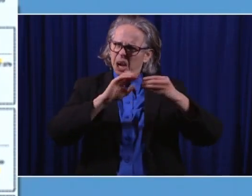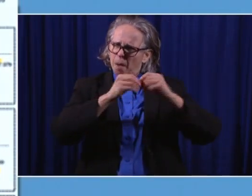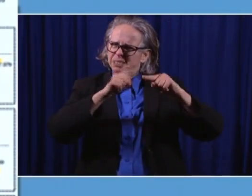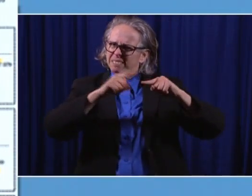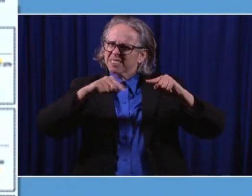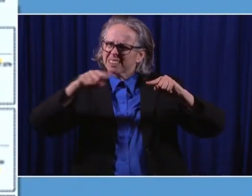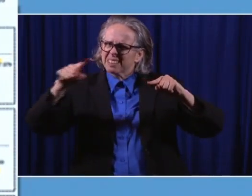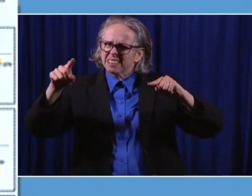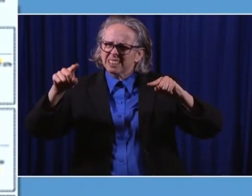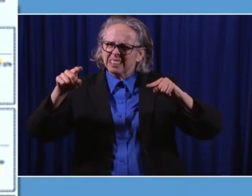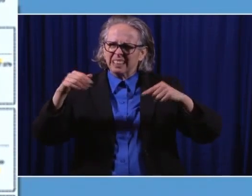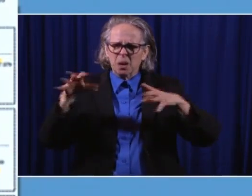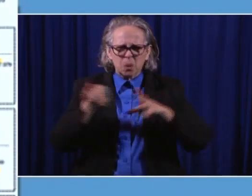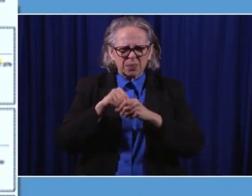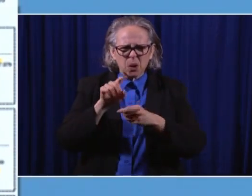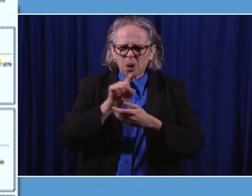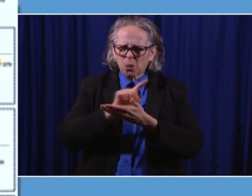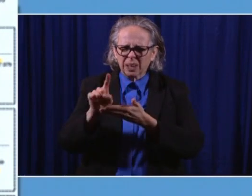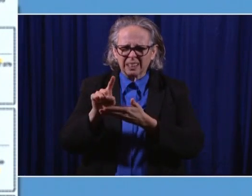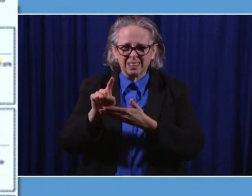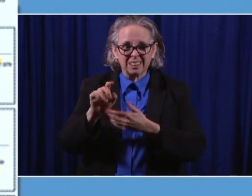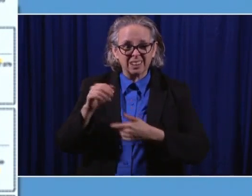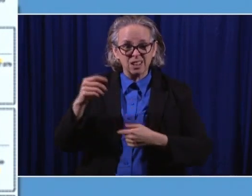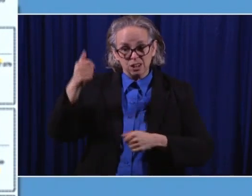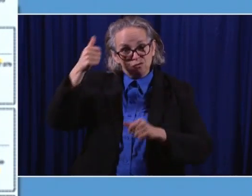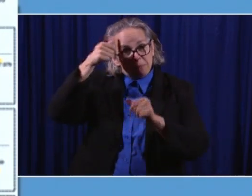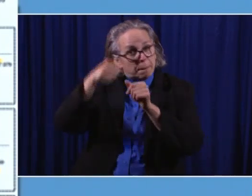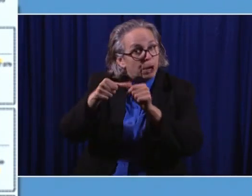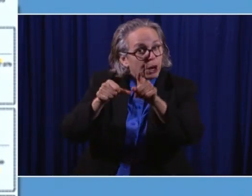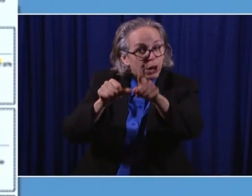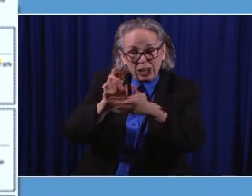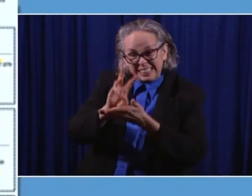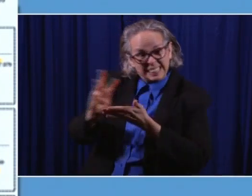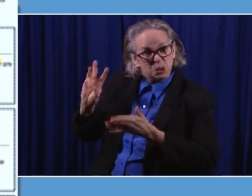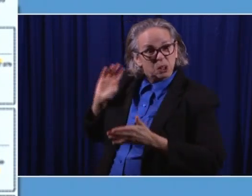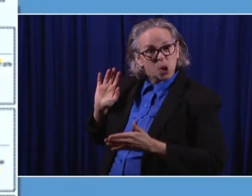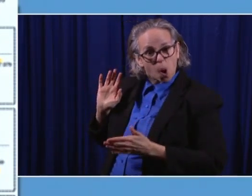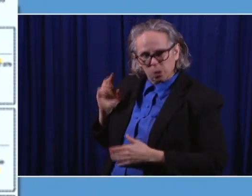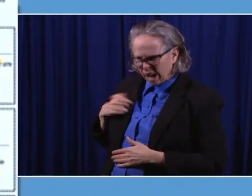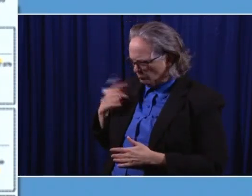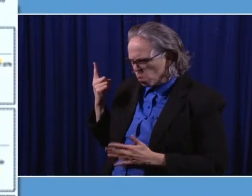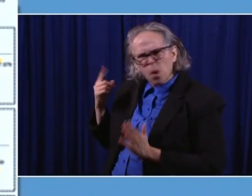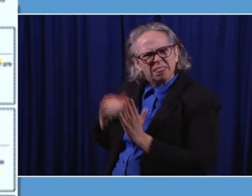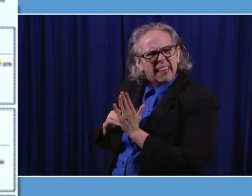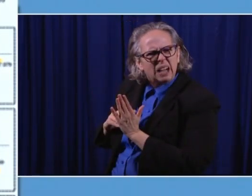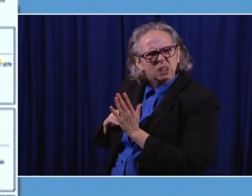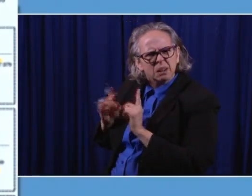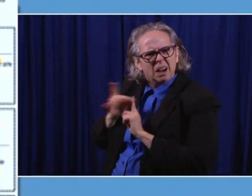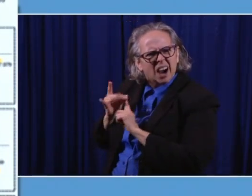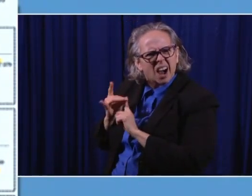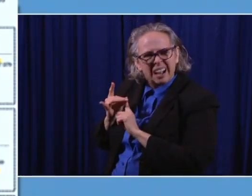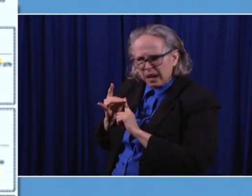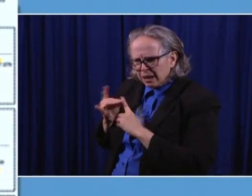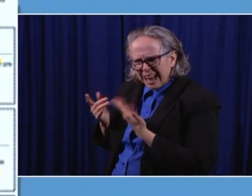CASES, RUNNING BETWEEN SEVEN AND 8000 -- 7000 AND 8004 ABOUT A WEEK. WE WERE AT ABOUT THOUSAND TWO WEEK